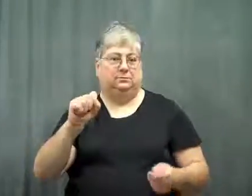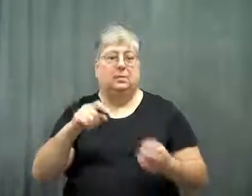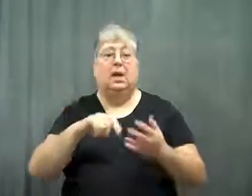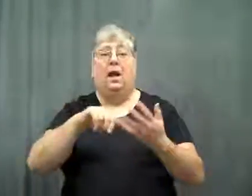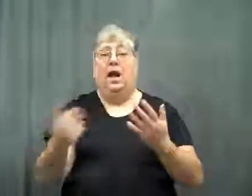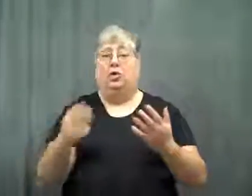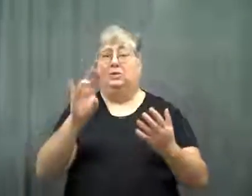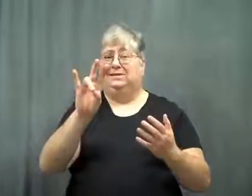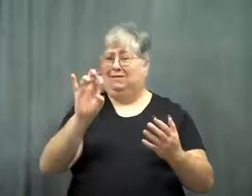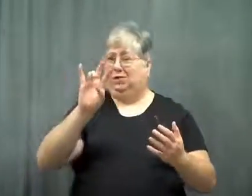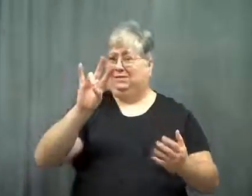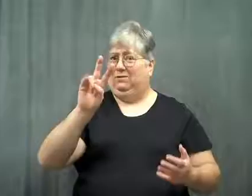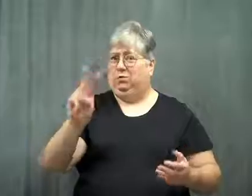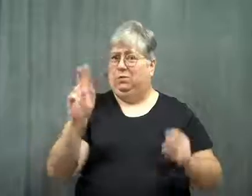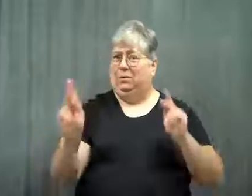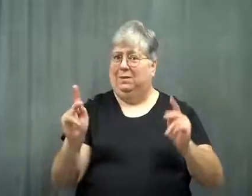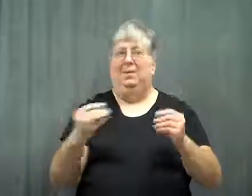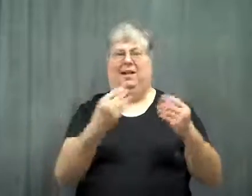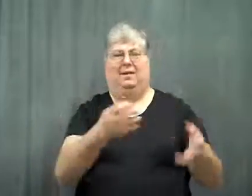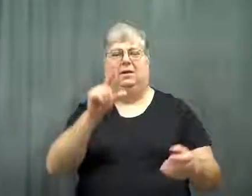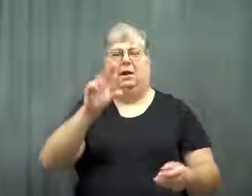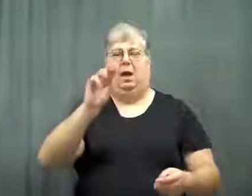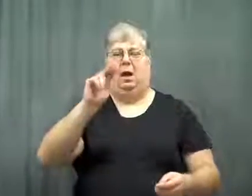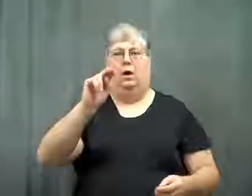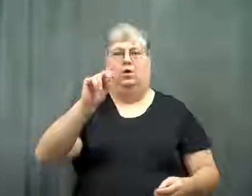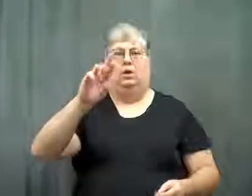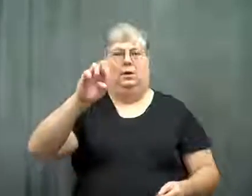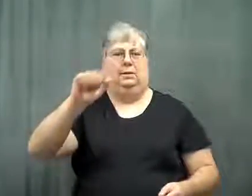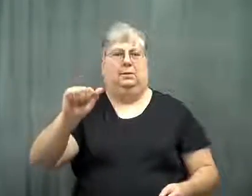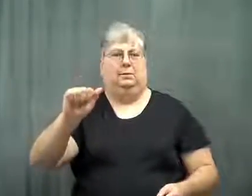Another 792 people were given gonorrhea,